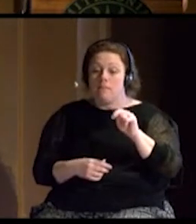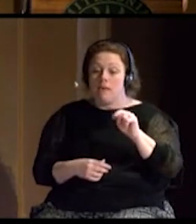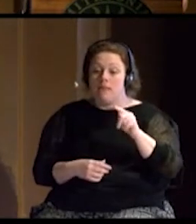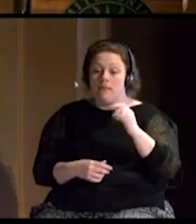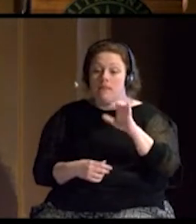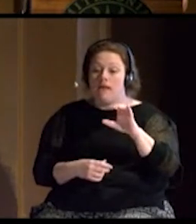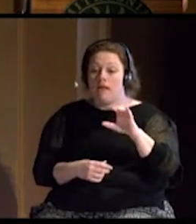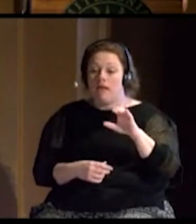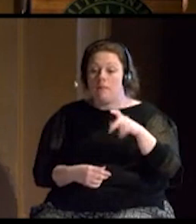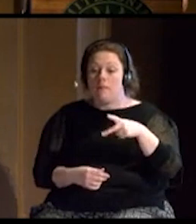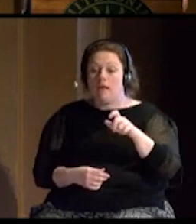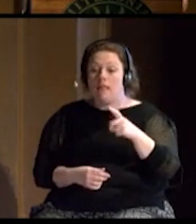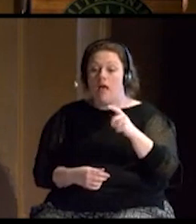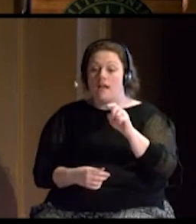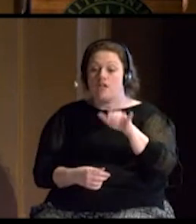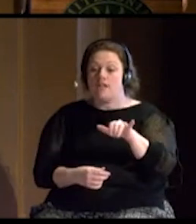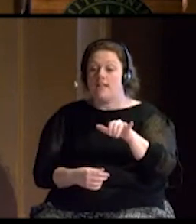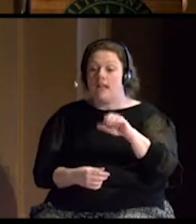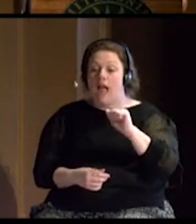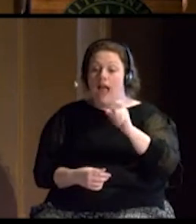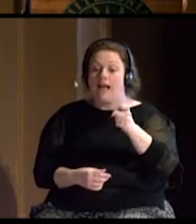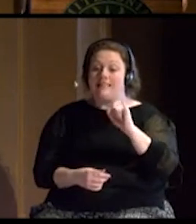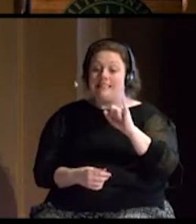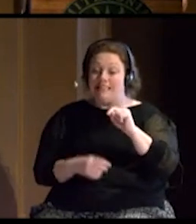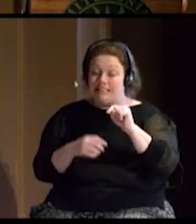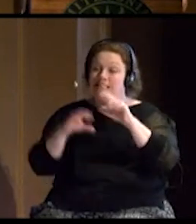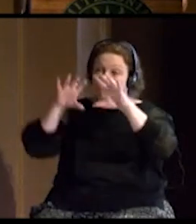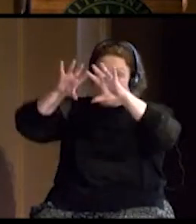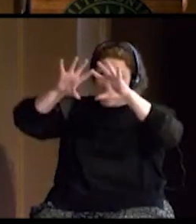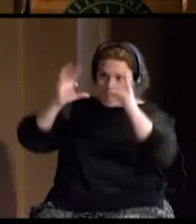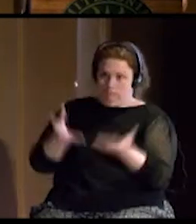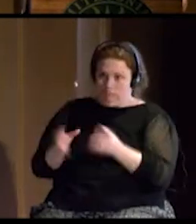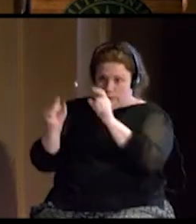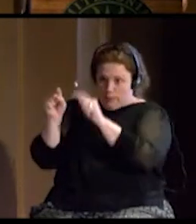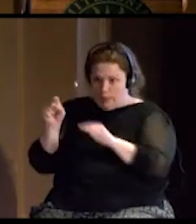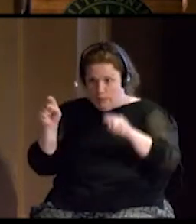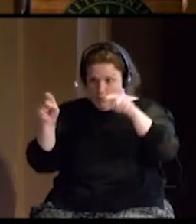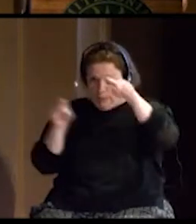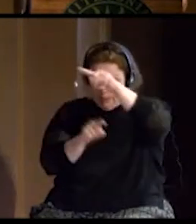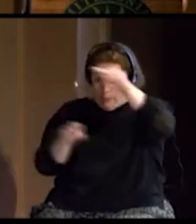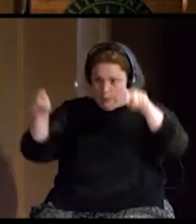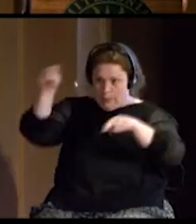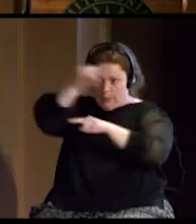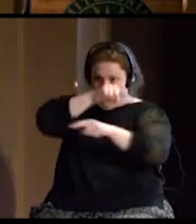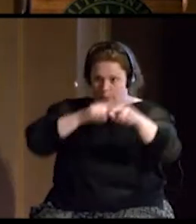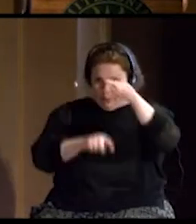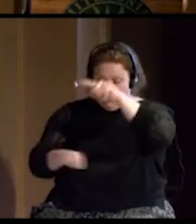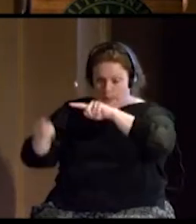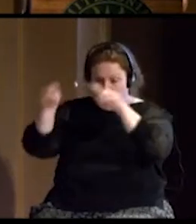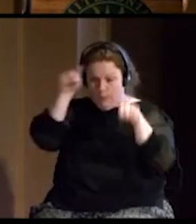in the water column have influenced macroevolutionary dynamics in multiple fish groups.